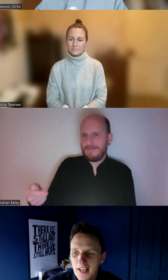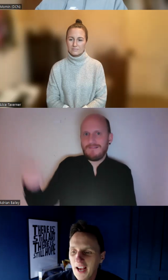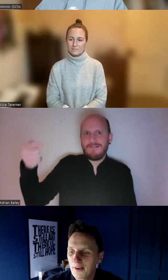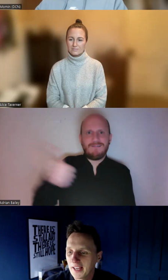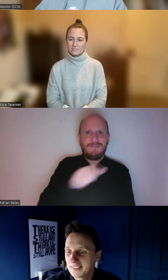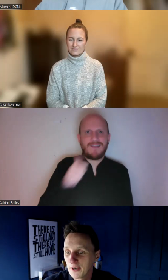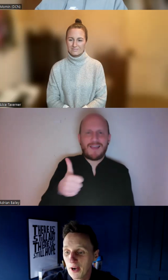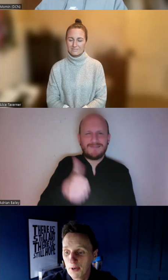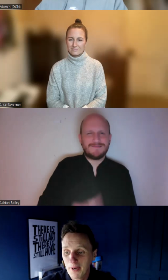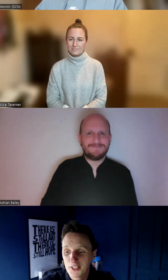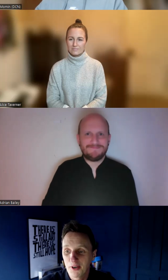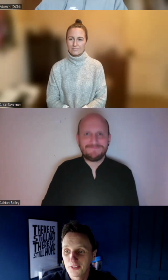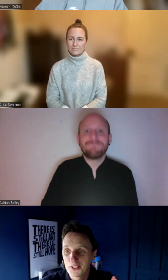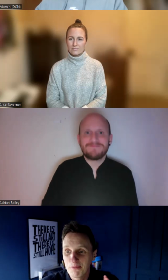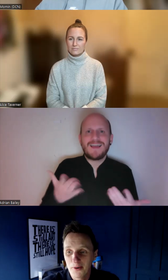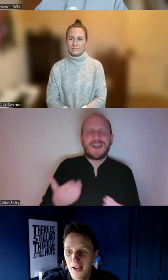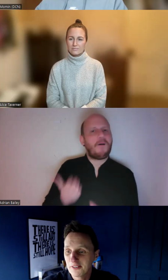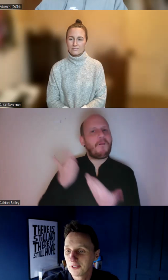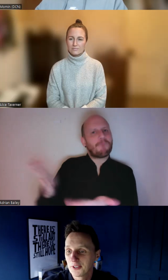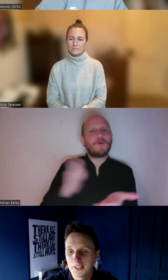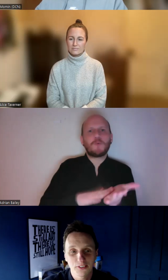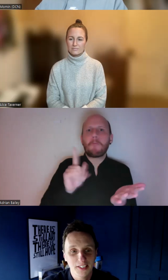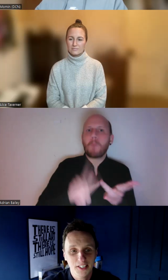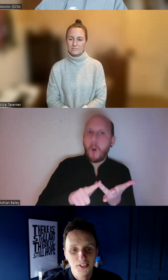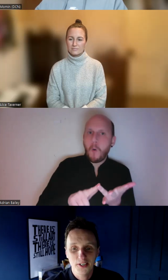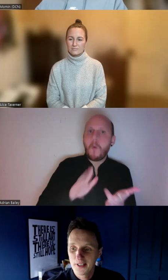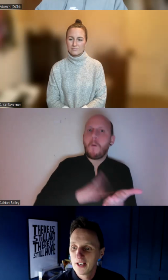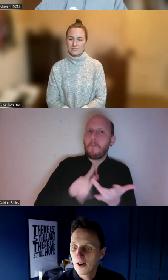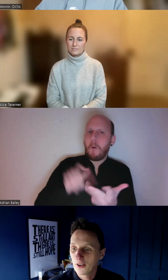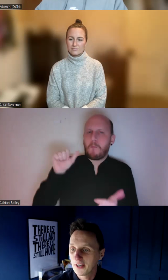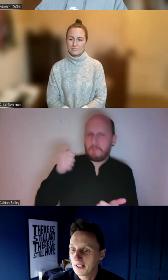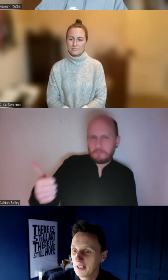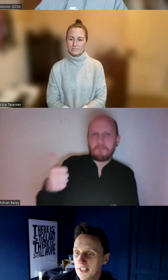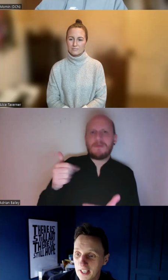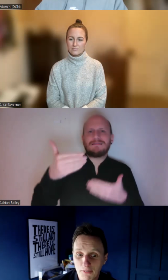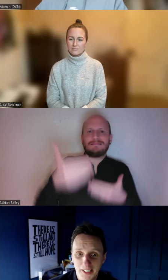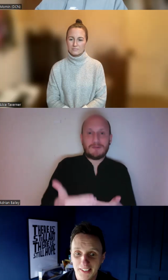Okay. I'm going to pass you over to Mo now for this great session on digital advertising.